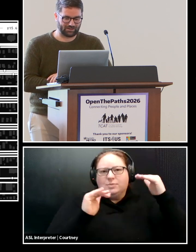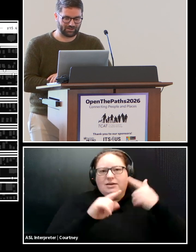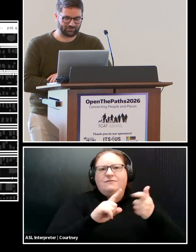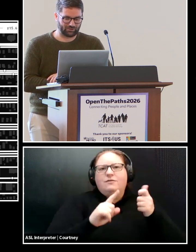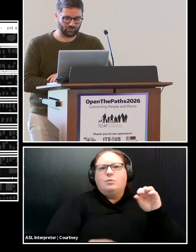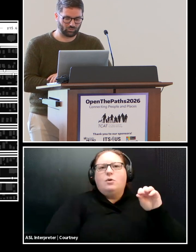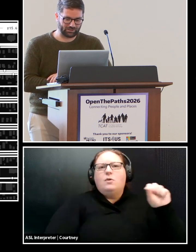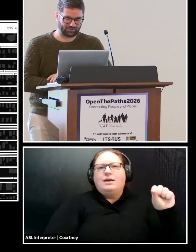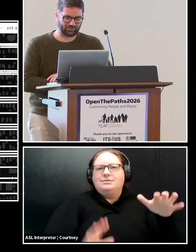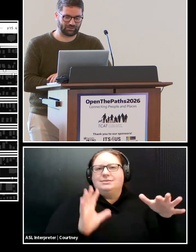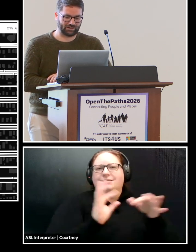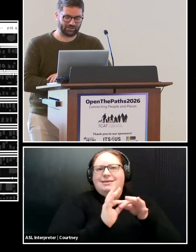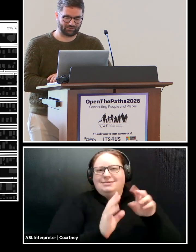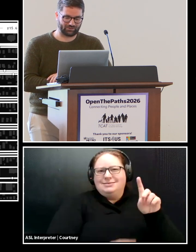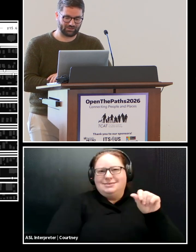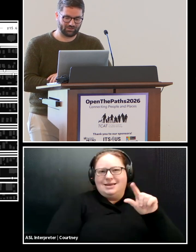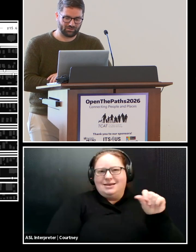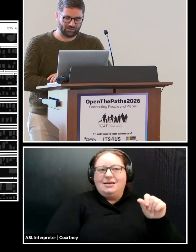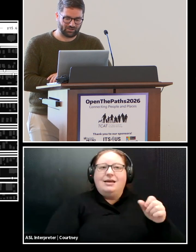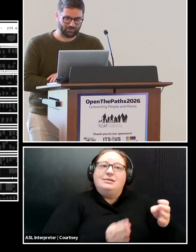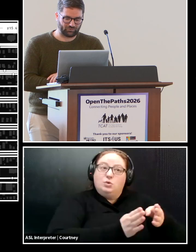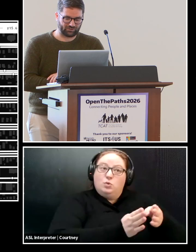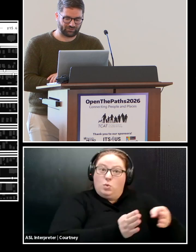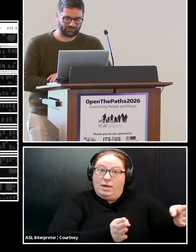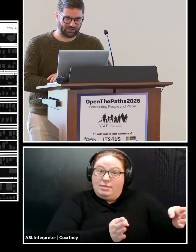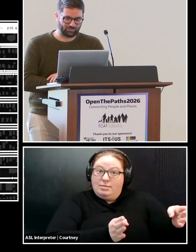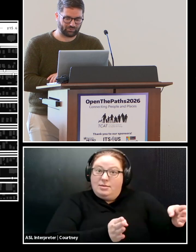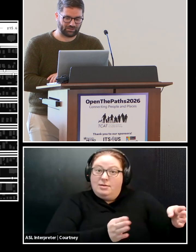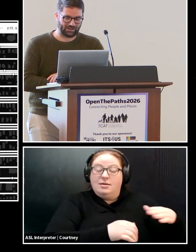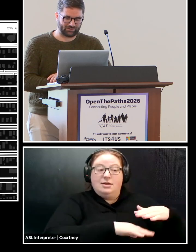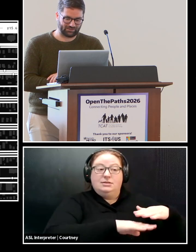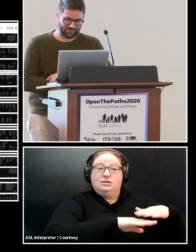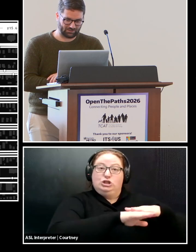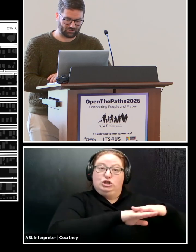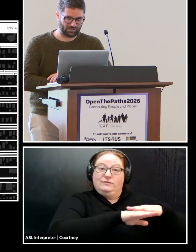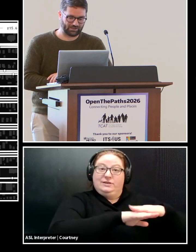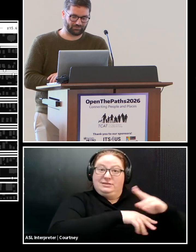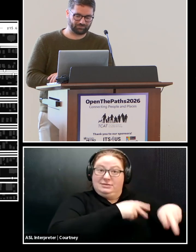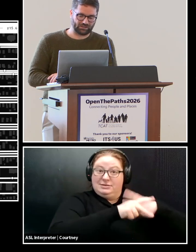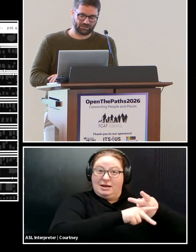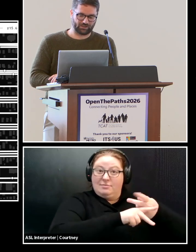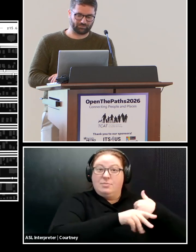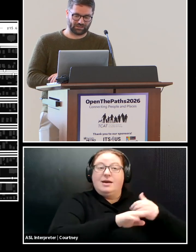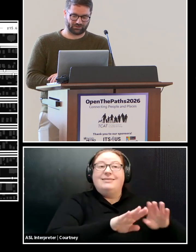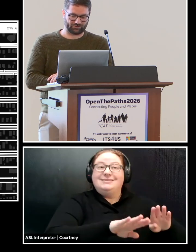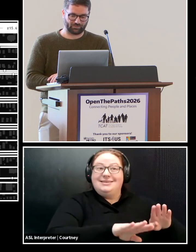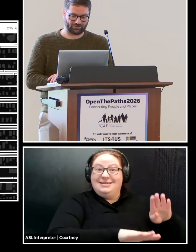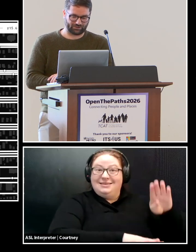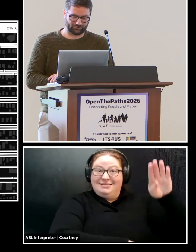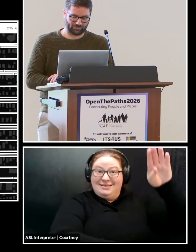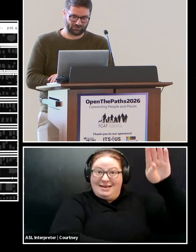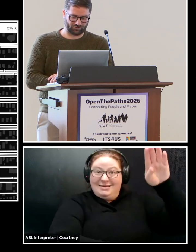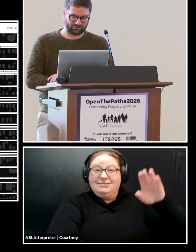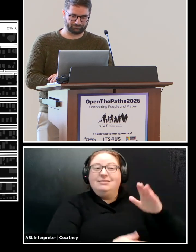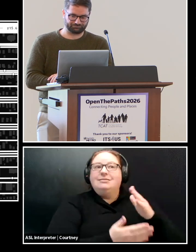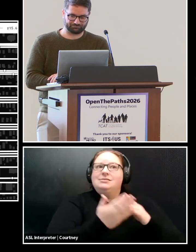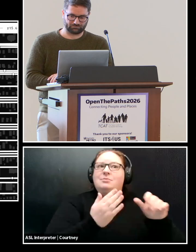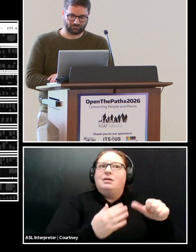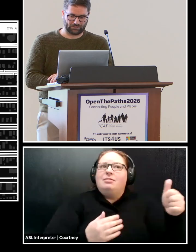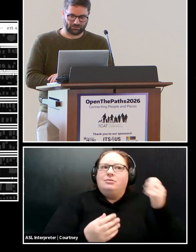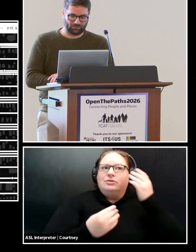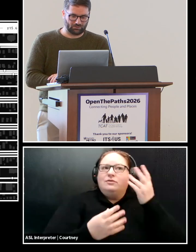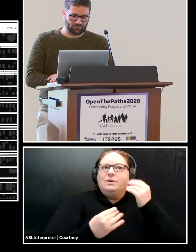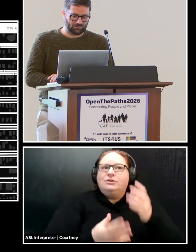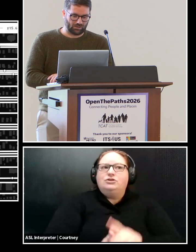data. So width, it has the um surface type, it has the incline um and some other information.